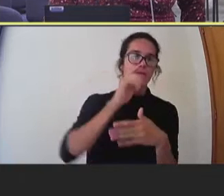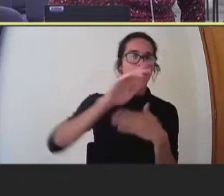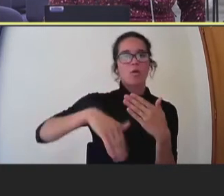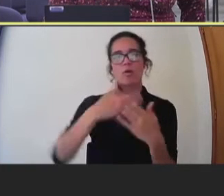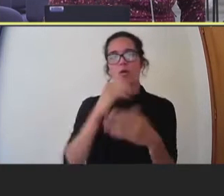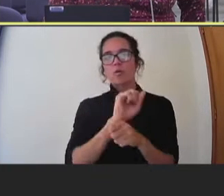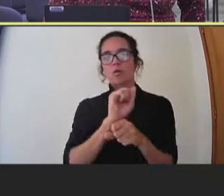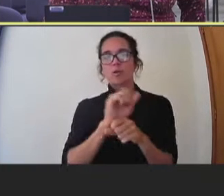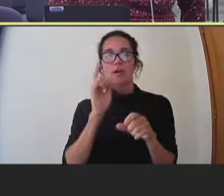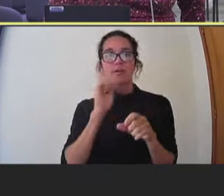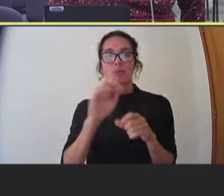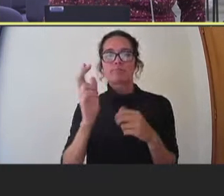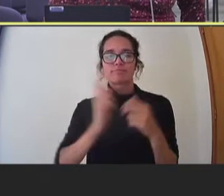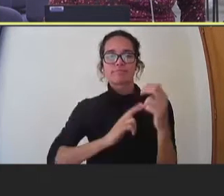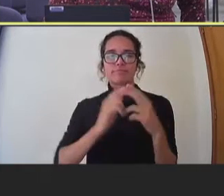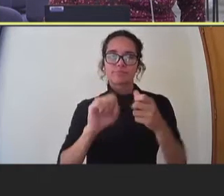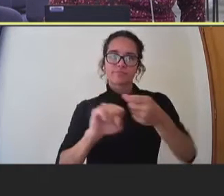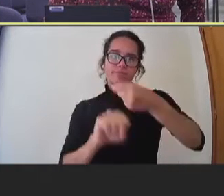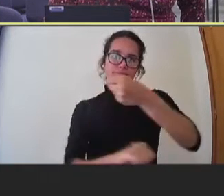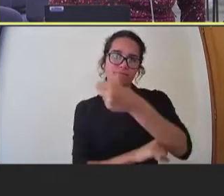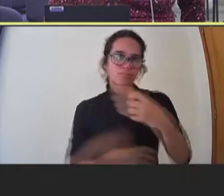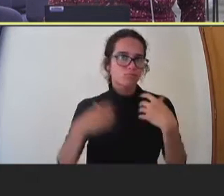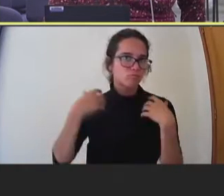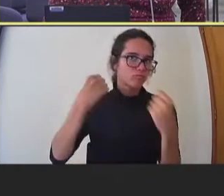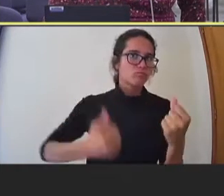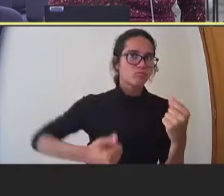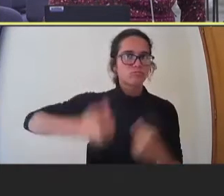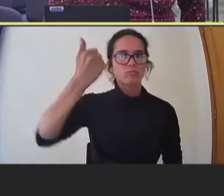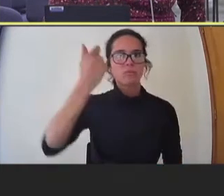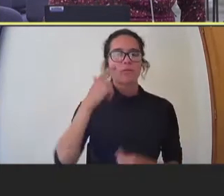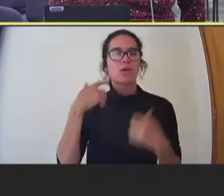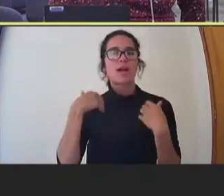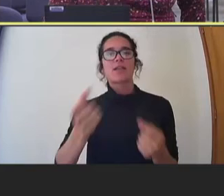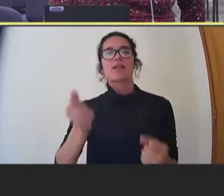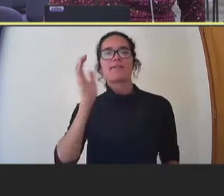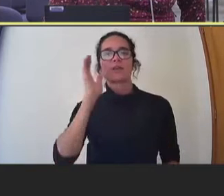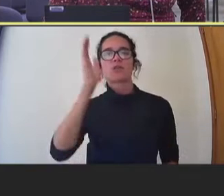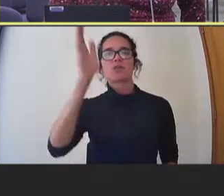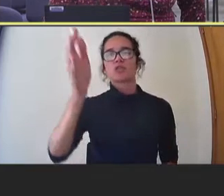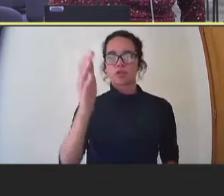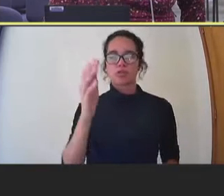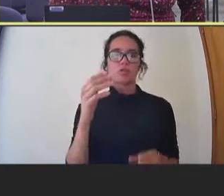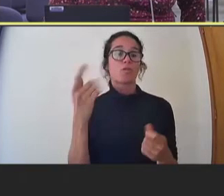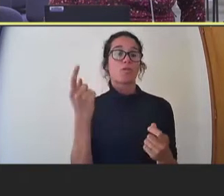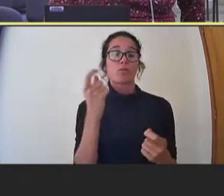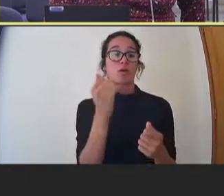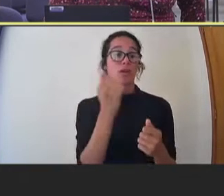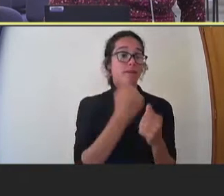foundation for a healthier future, one in which all people and places in our nation can thrive.